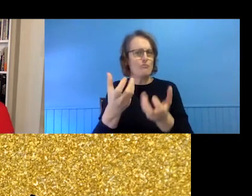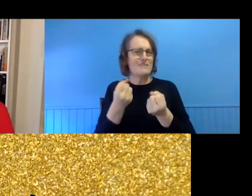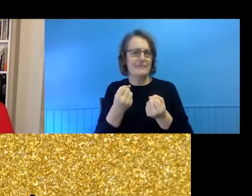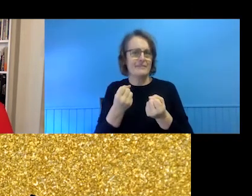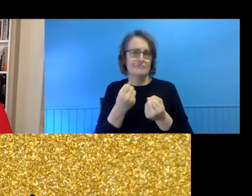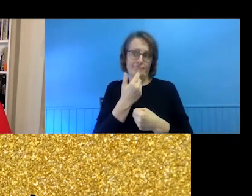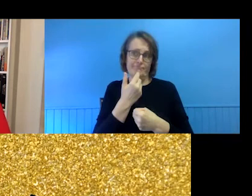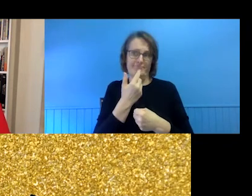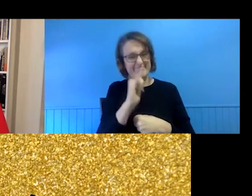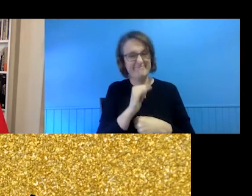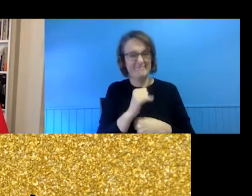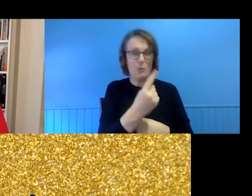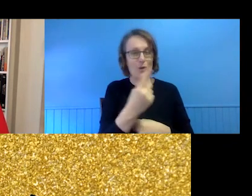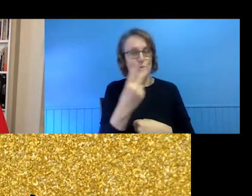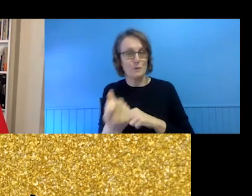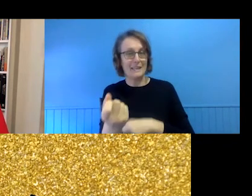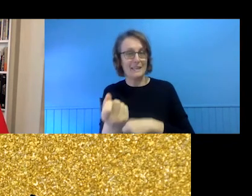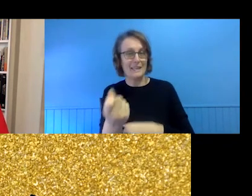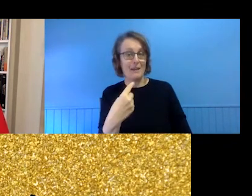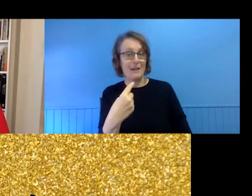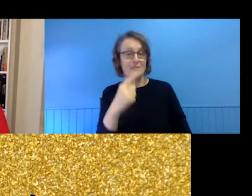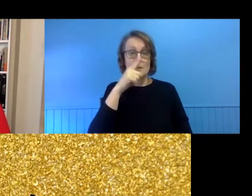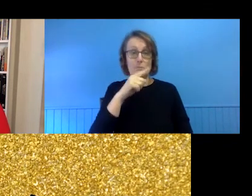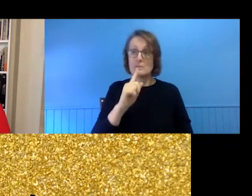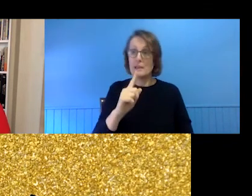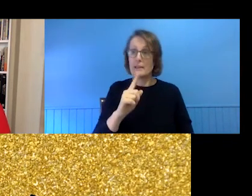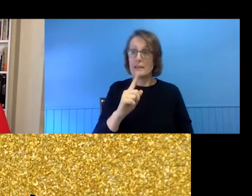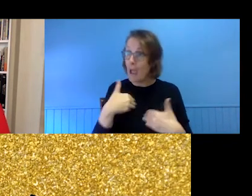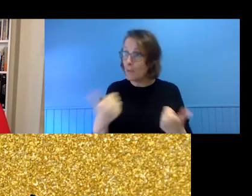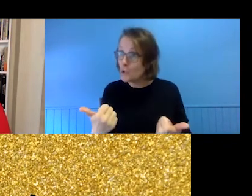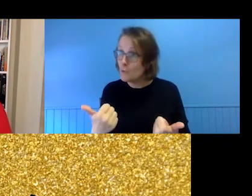emails from people just saying, "How are you doing, Monica? How is the